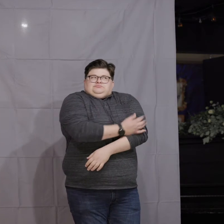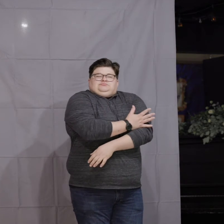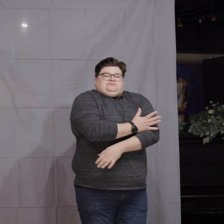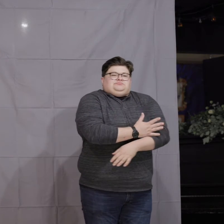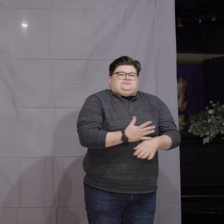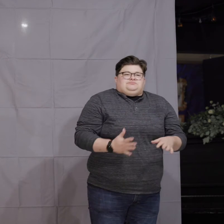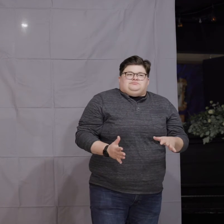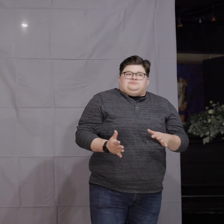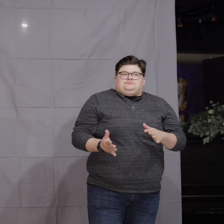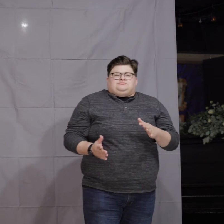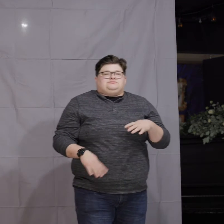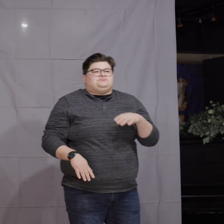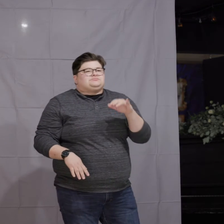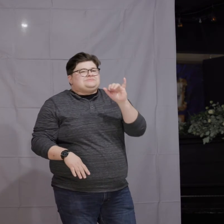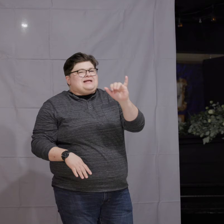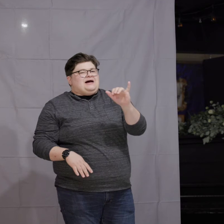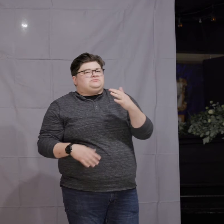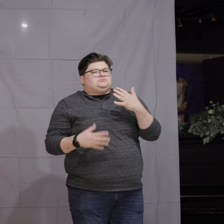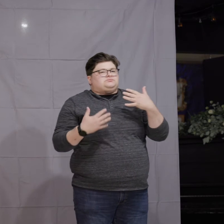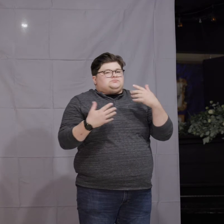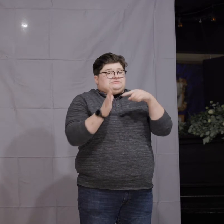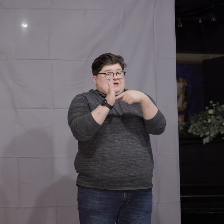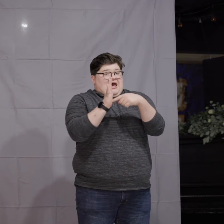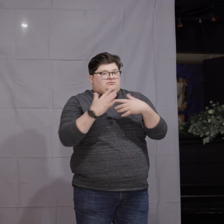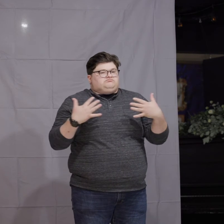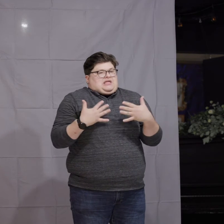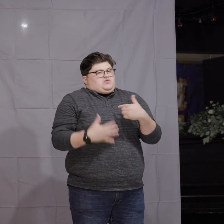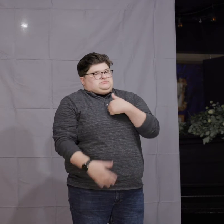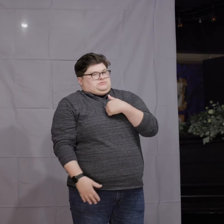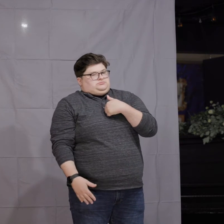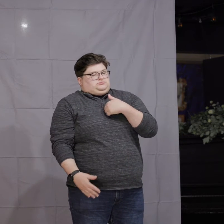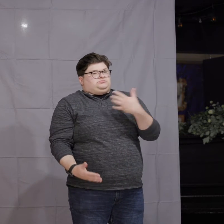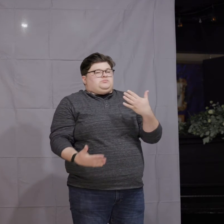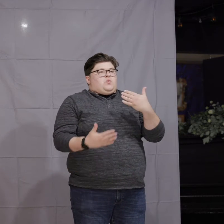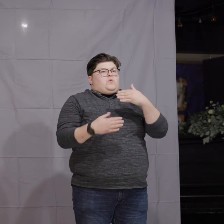That recollection sent chills up my spine and it scared me.